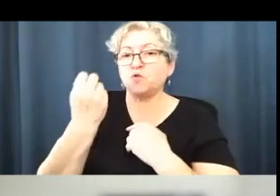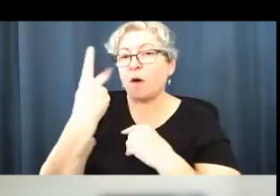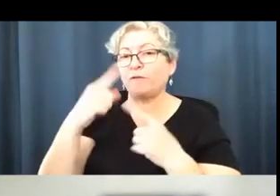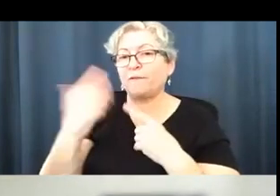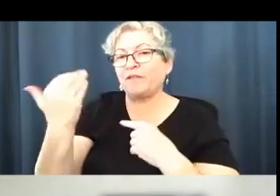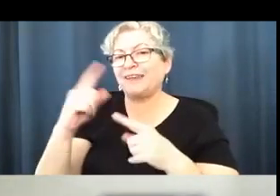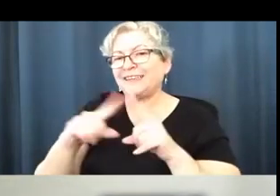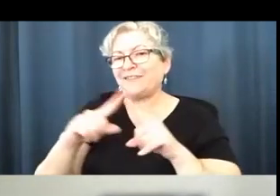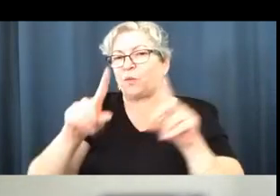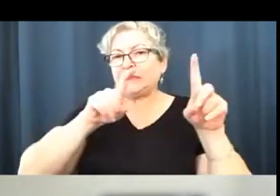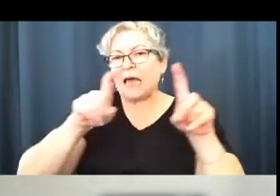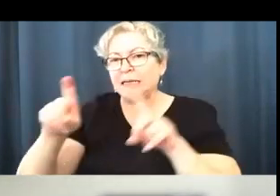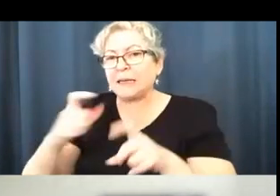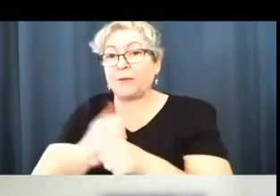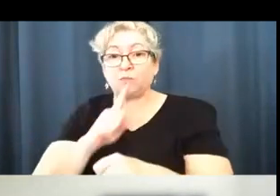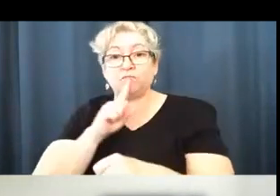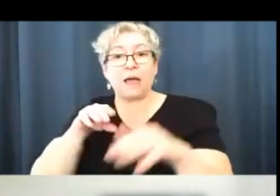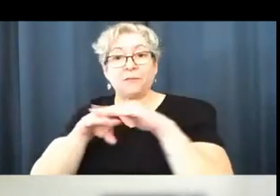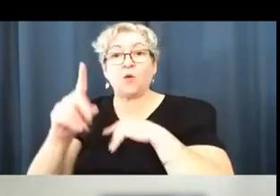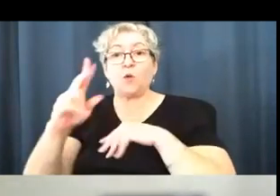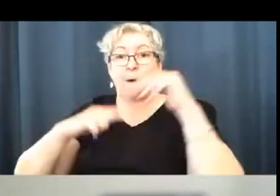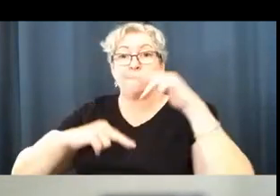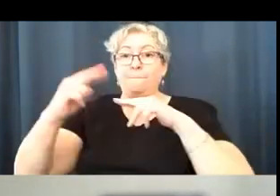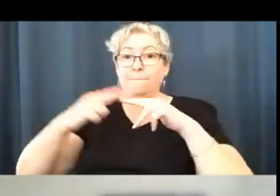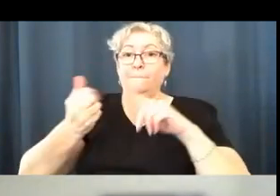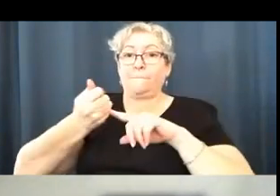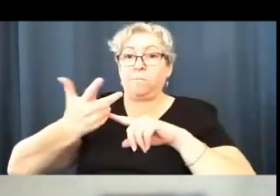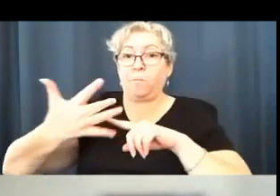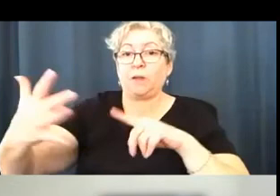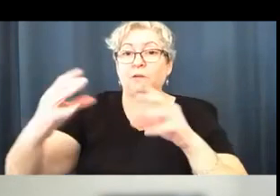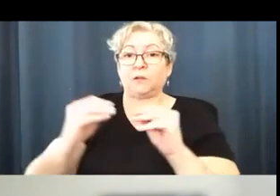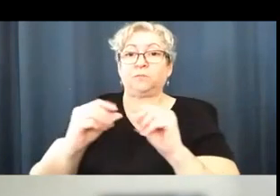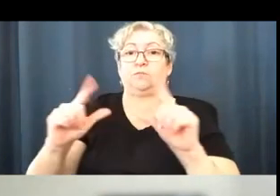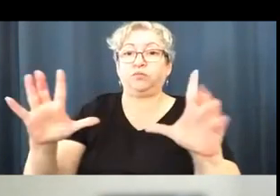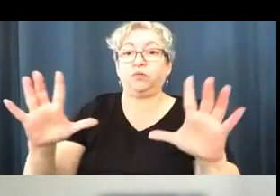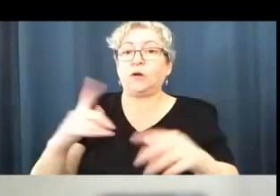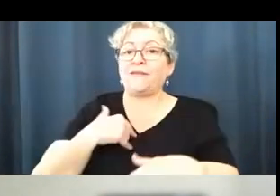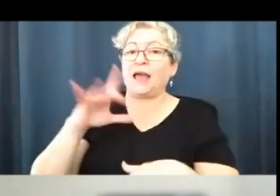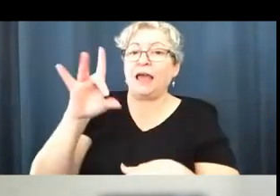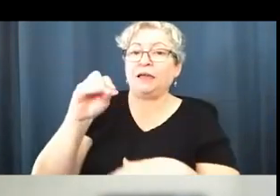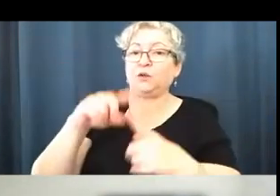We test them to make sure they're accessible. And then when you build a page out of those components, you're like 80 or 90% on the way there.